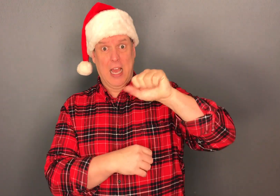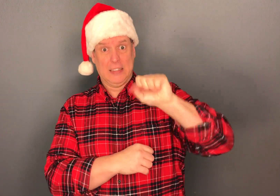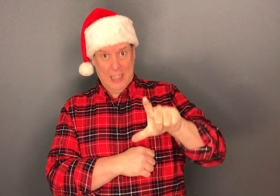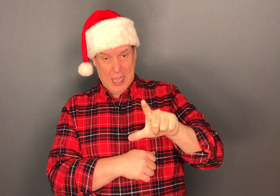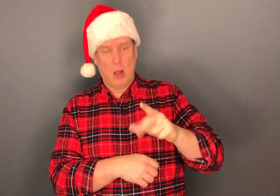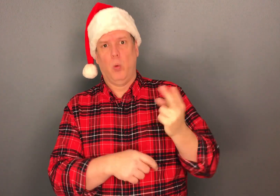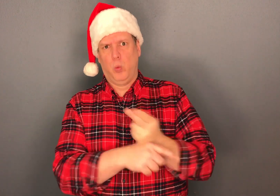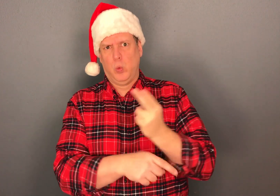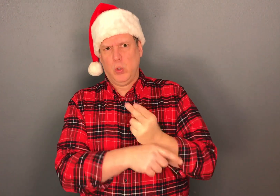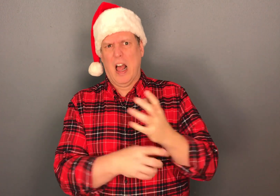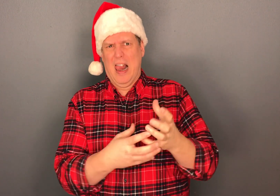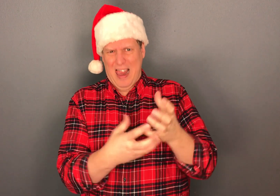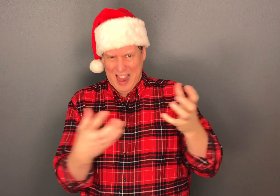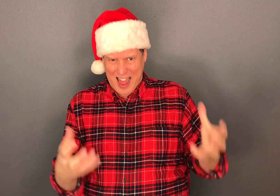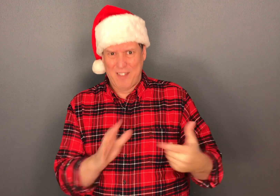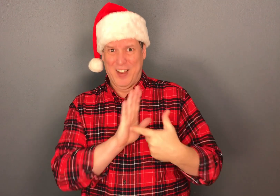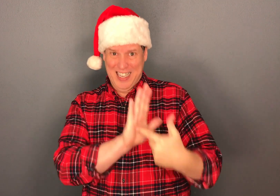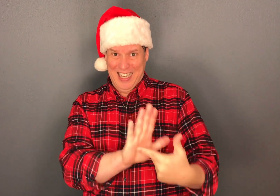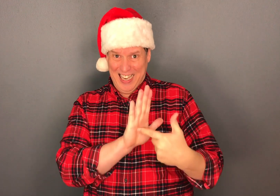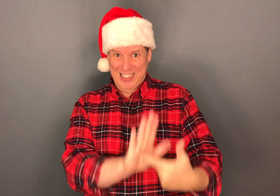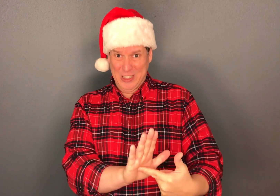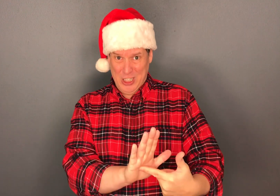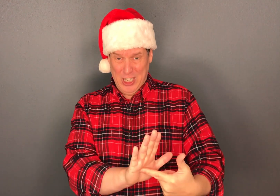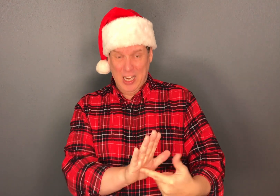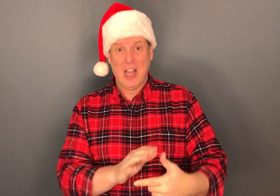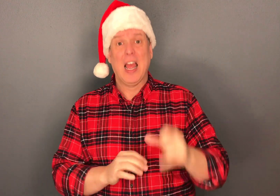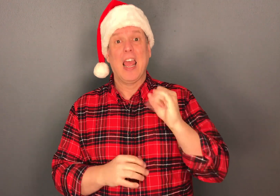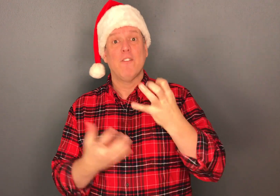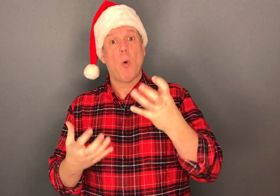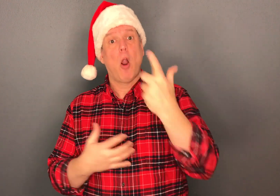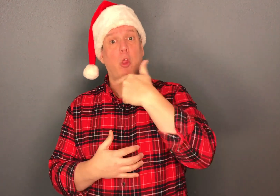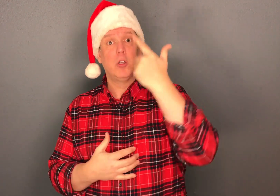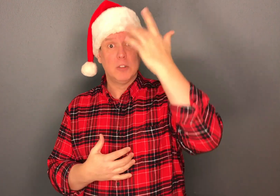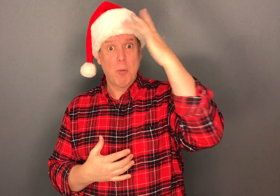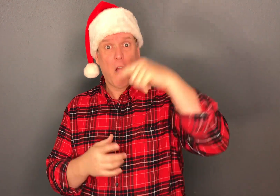to look smart in ASL for example you should use a lot of indication if you